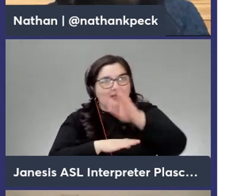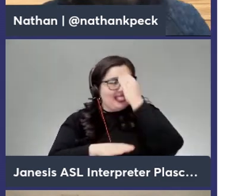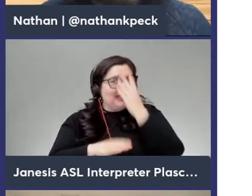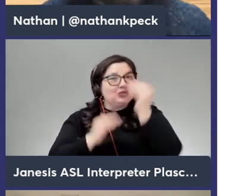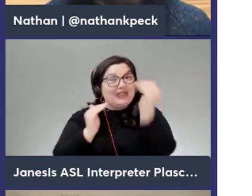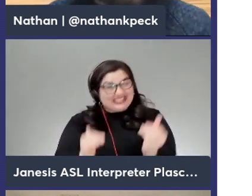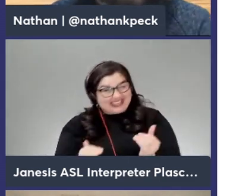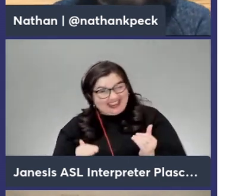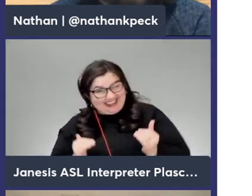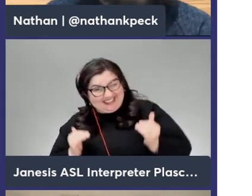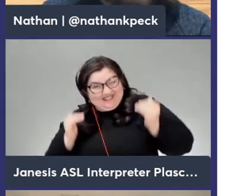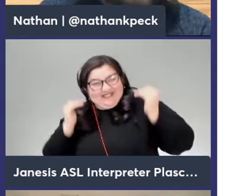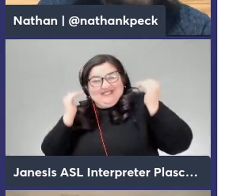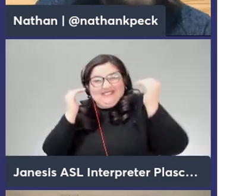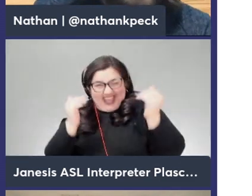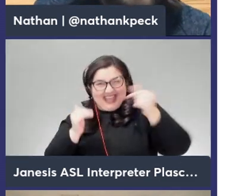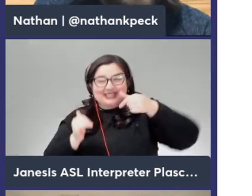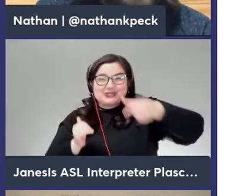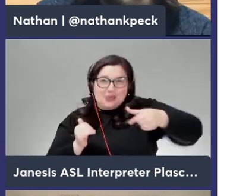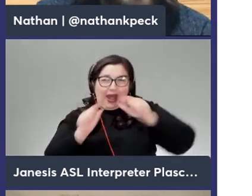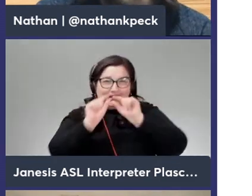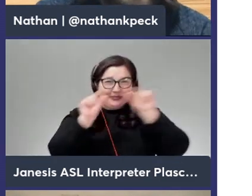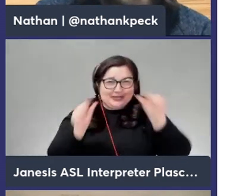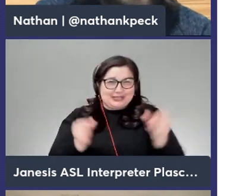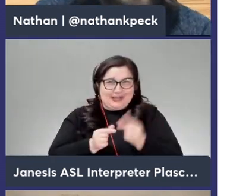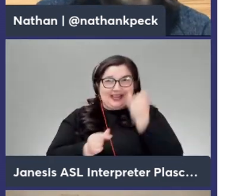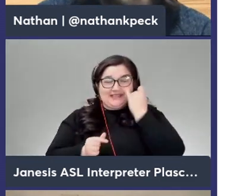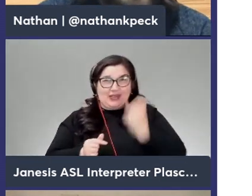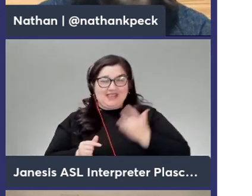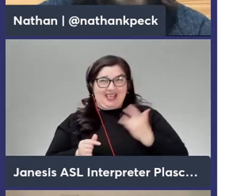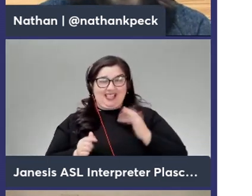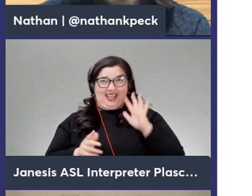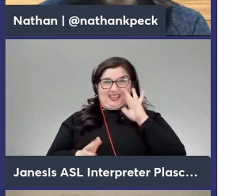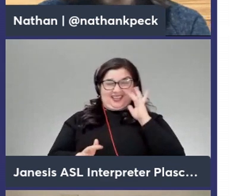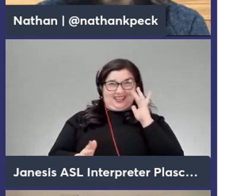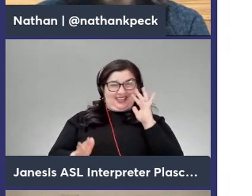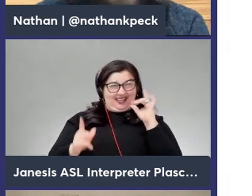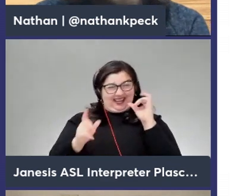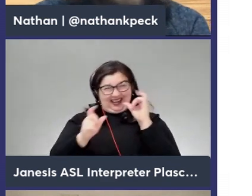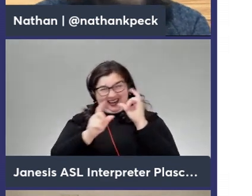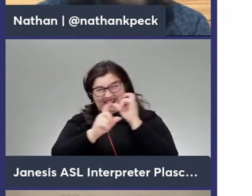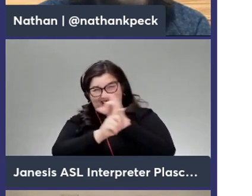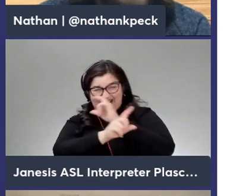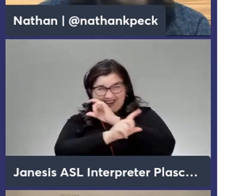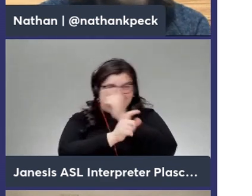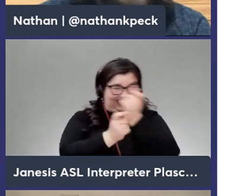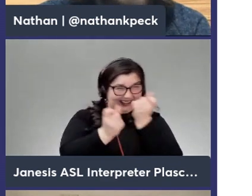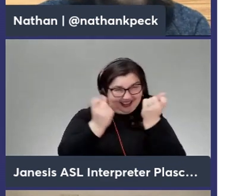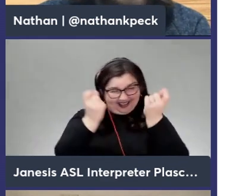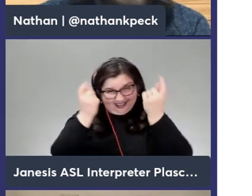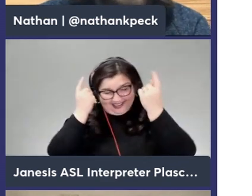so again, don't worry, if it's very confusing at first. It takes practice to get your mind